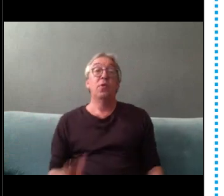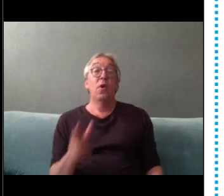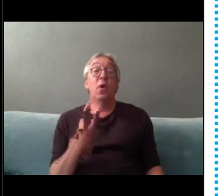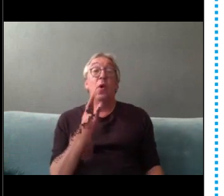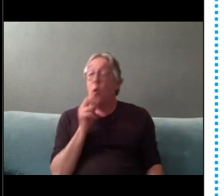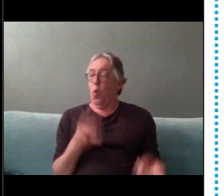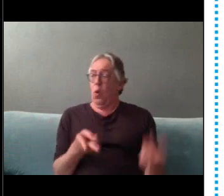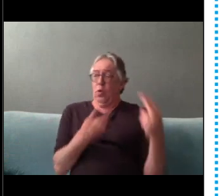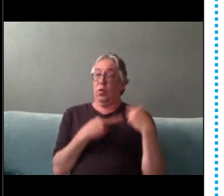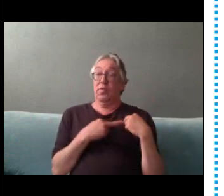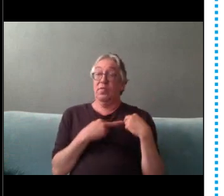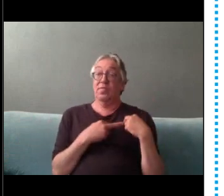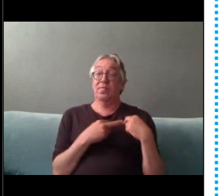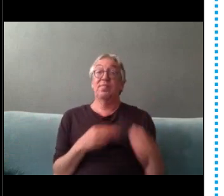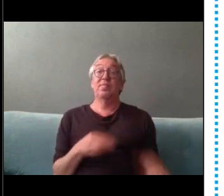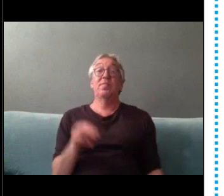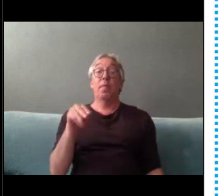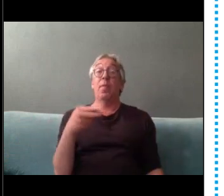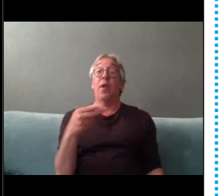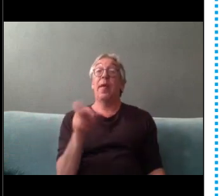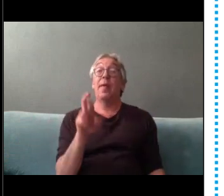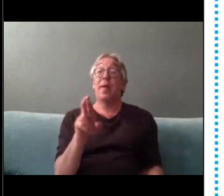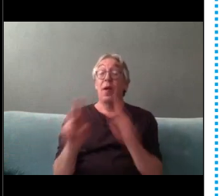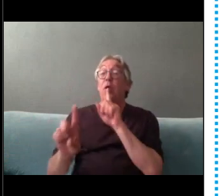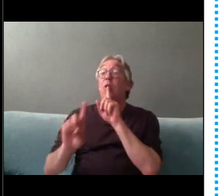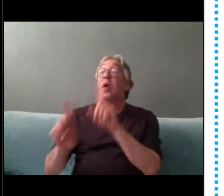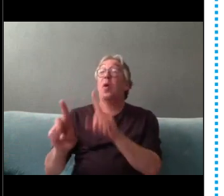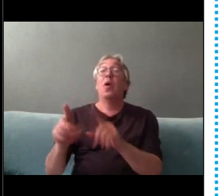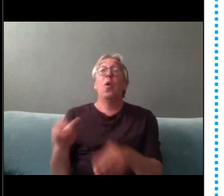And usually you have to contact the National Enforcement Body